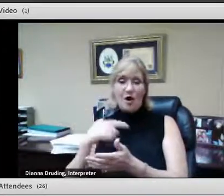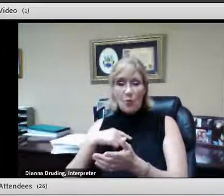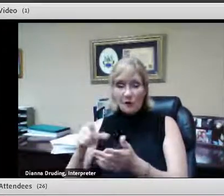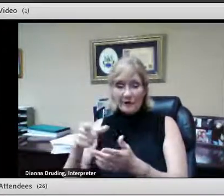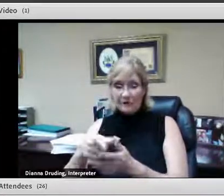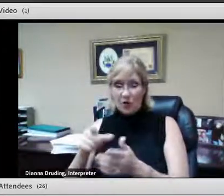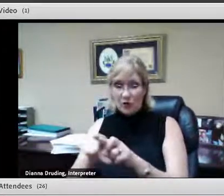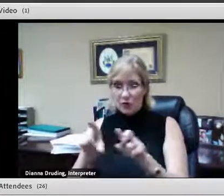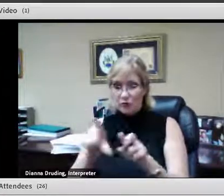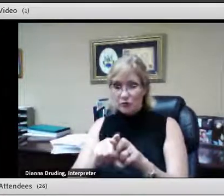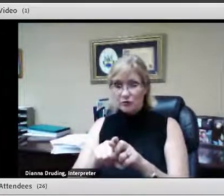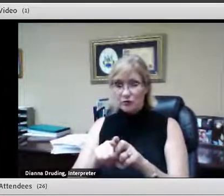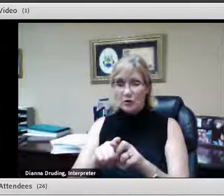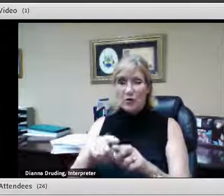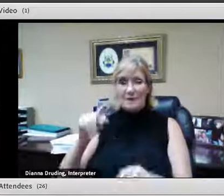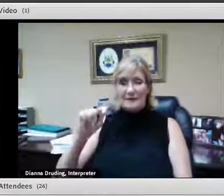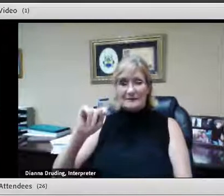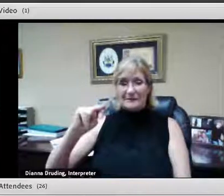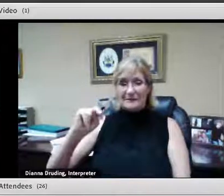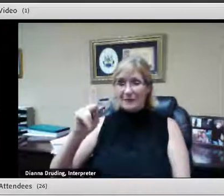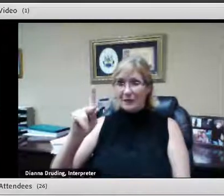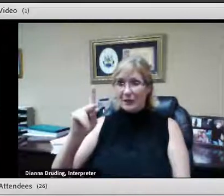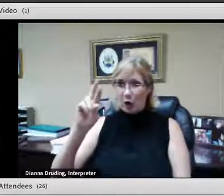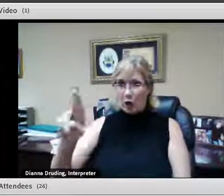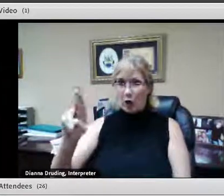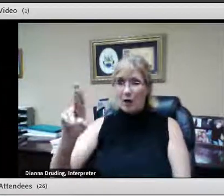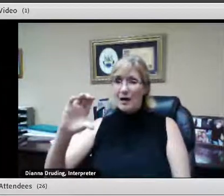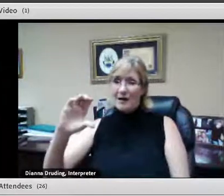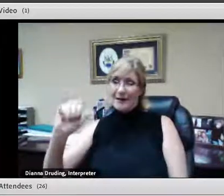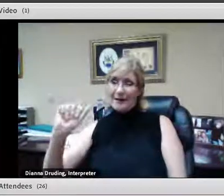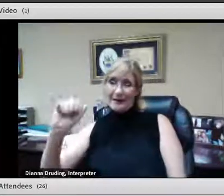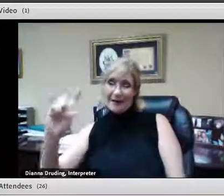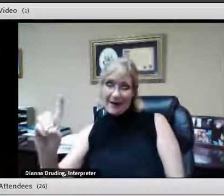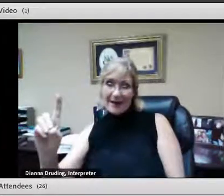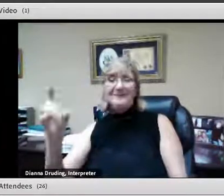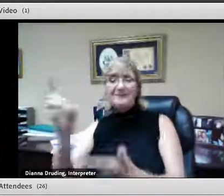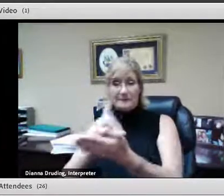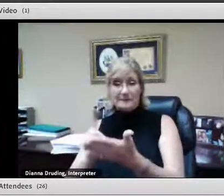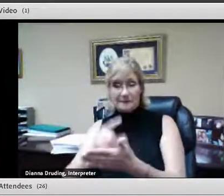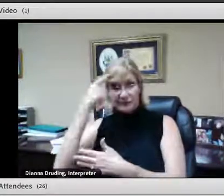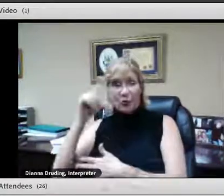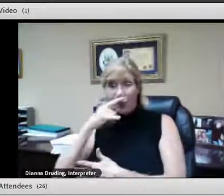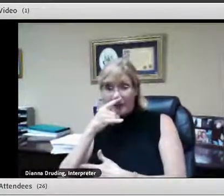Tinkercad is an amazingly powerful 3-D modeling tool designed for kids, and we have kids as young as kindergarten